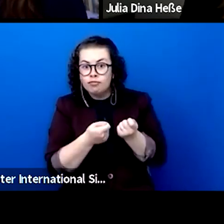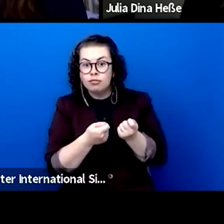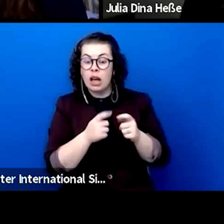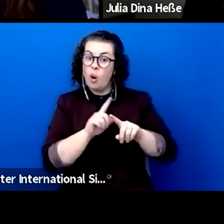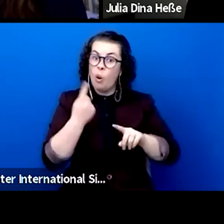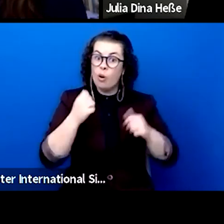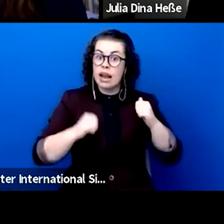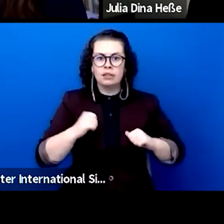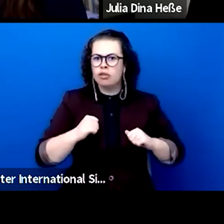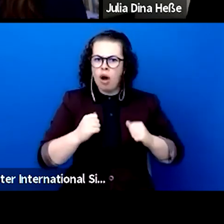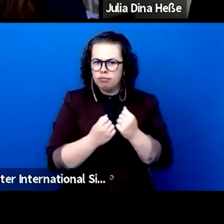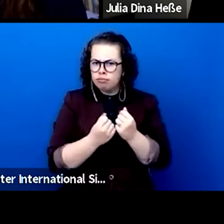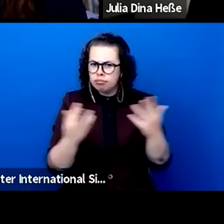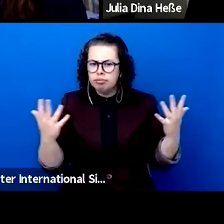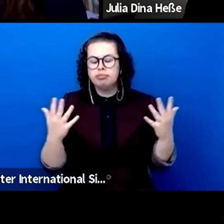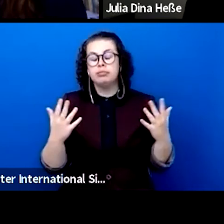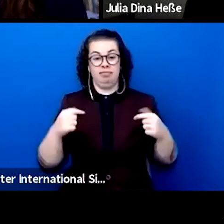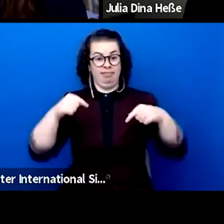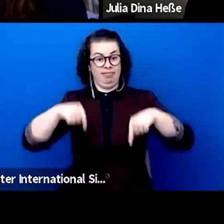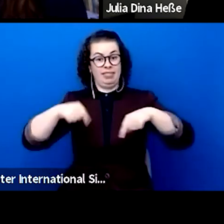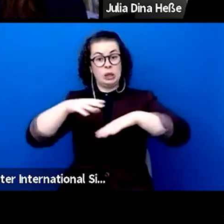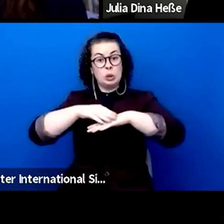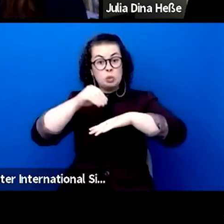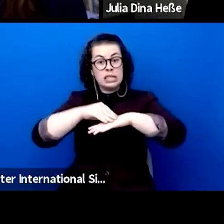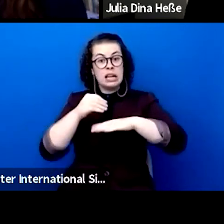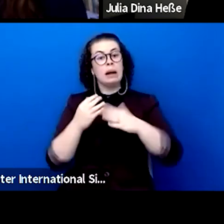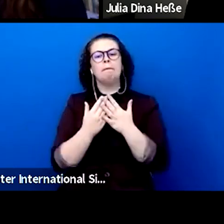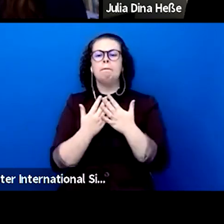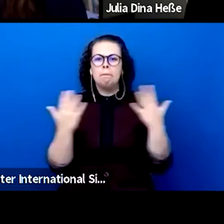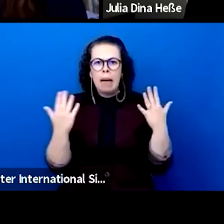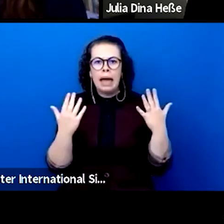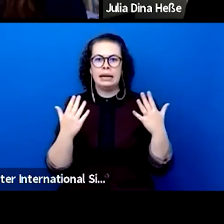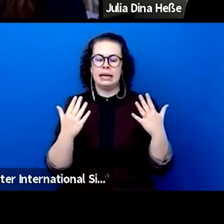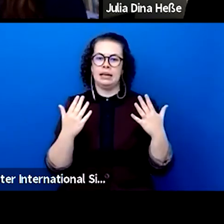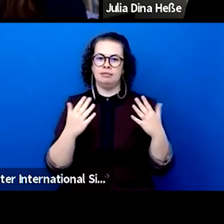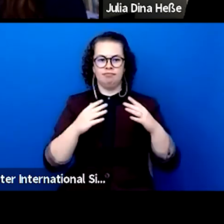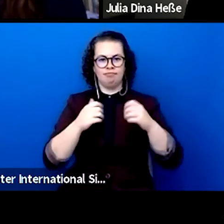a lot of actors with that are not white but the directors you can count on one hand,